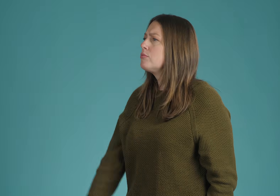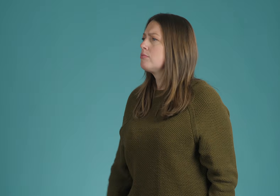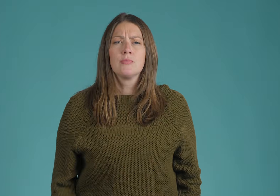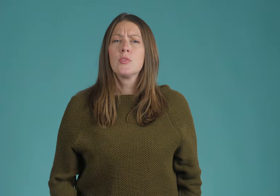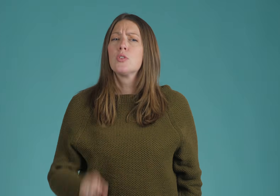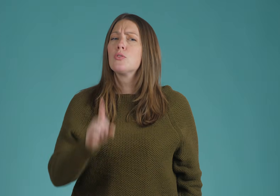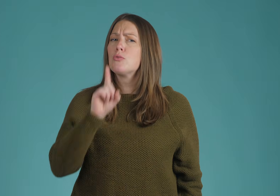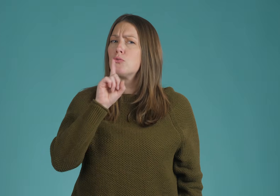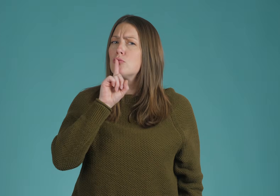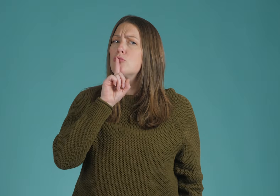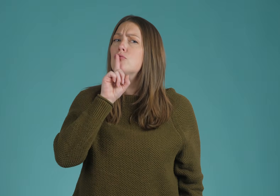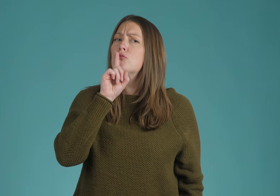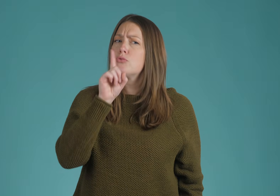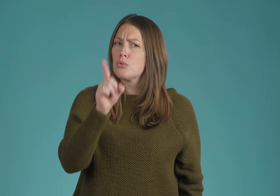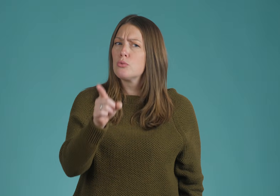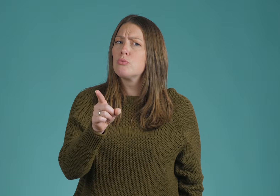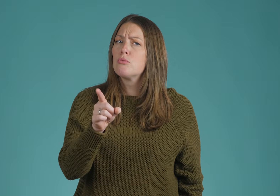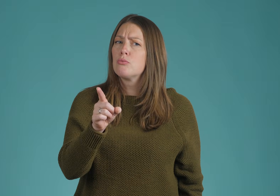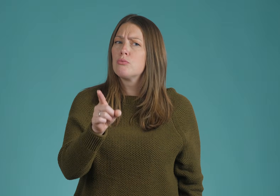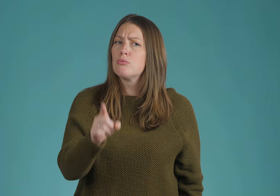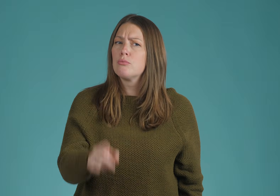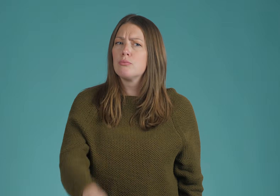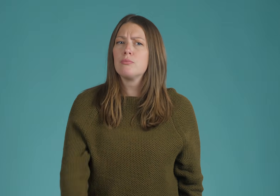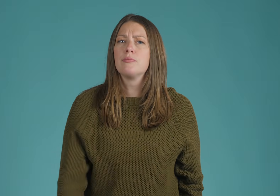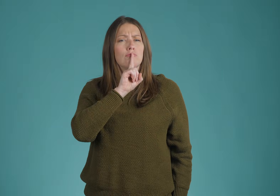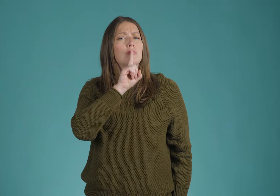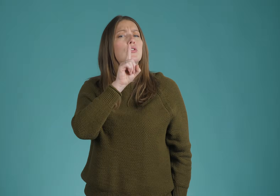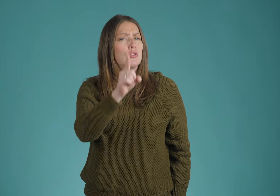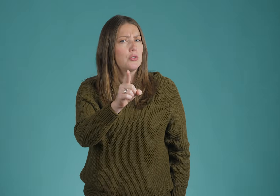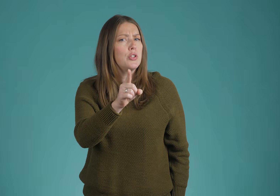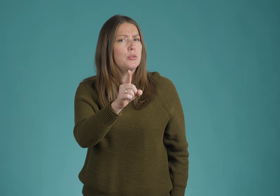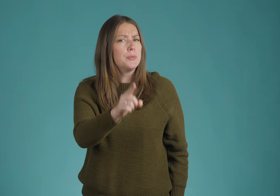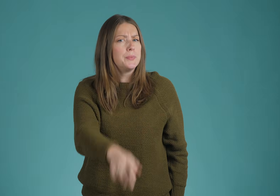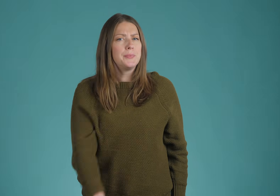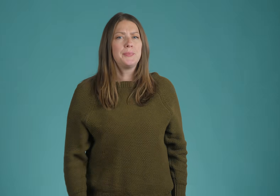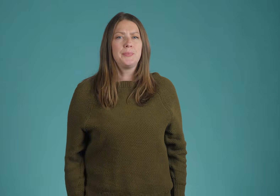finger up at your mouth. Pushing out. True.